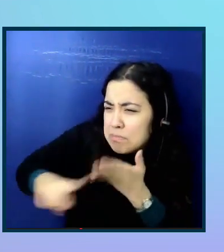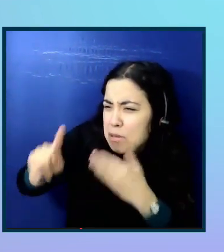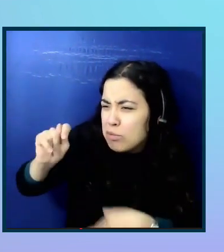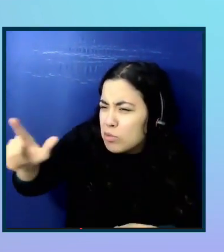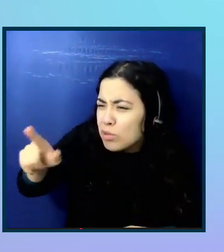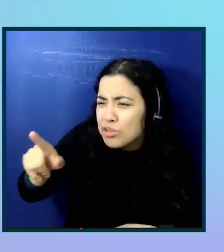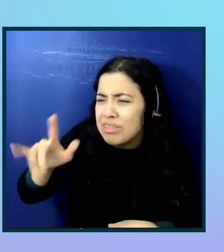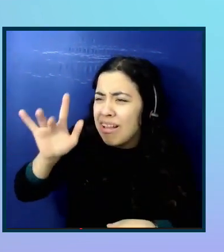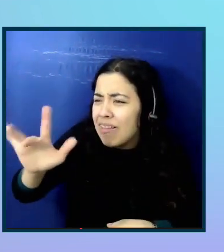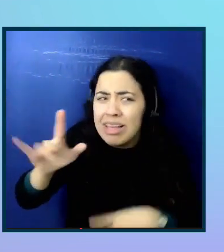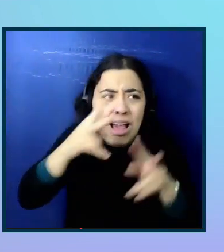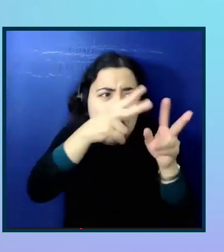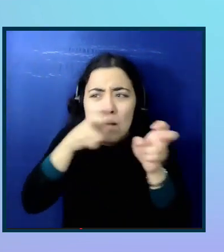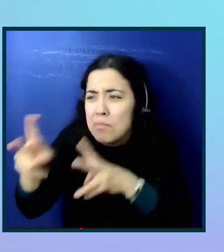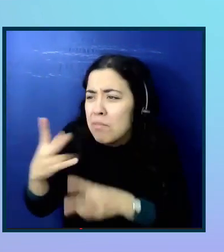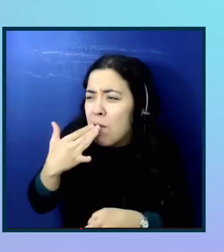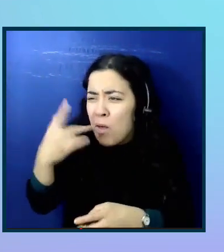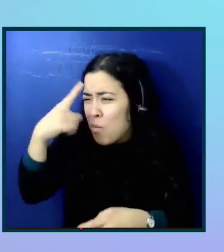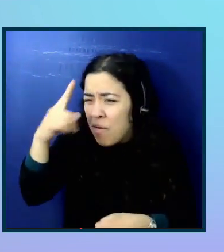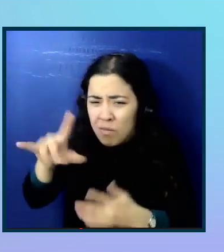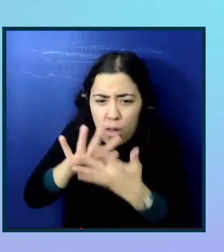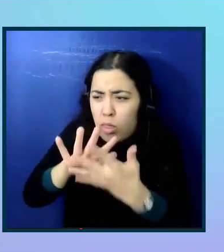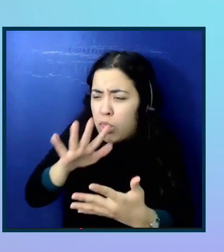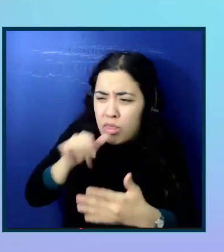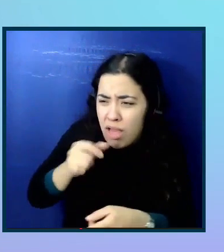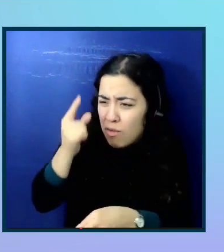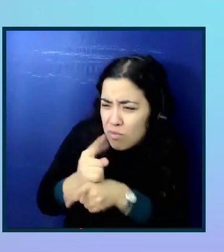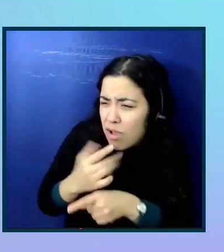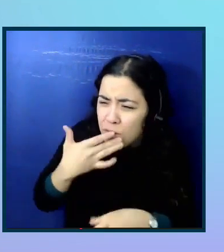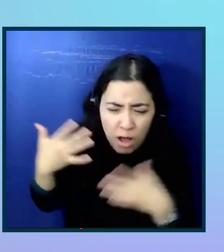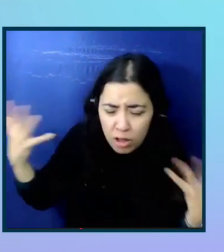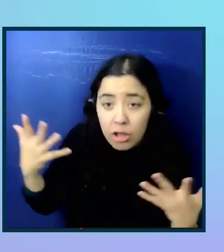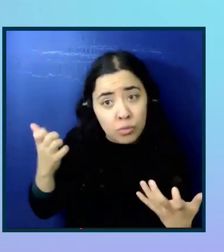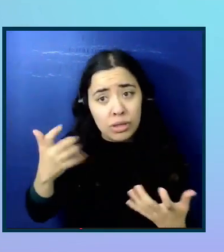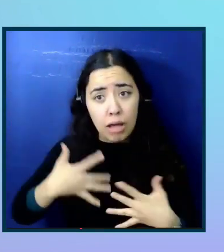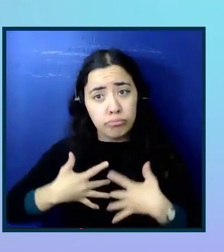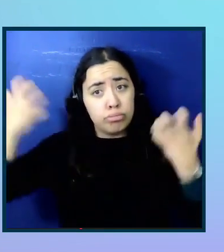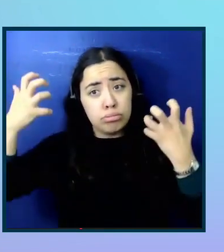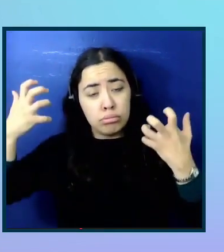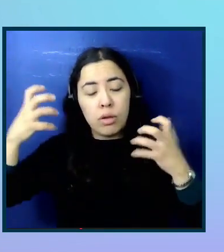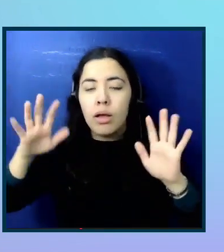It's like, why is the color not the right one? So you can be mad or you can maybe ask them.